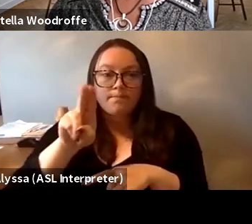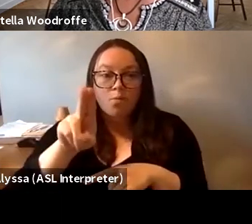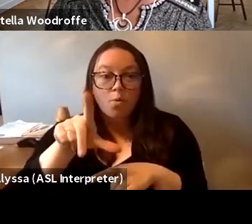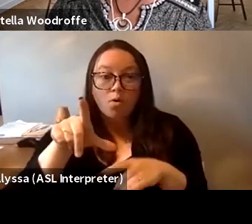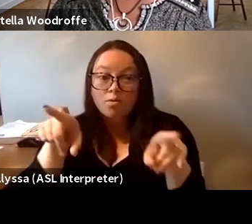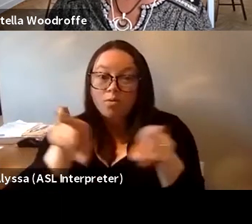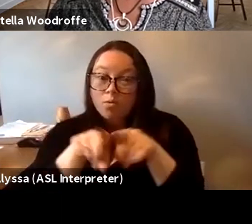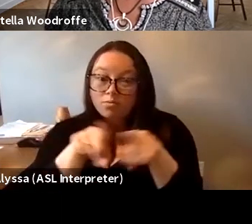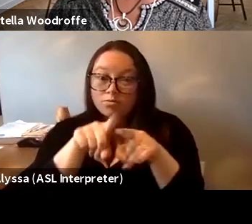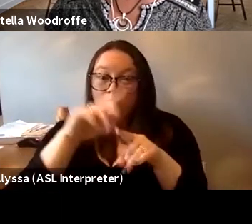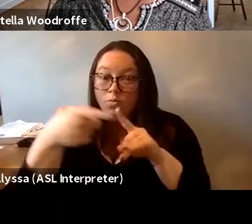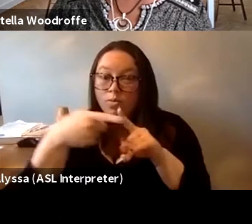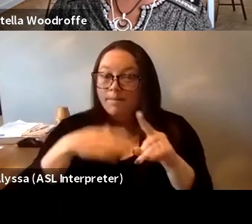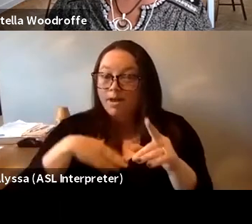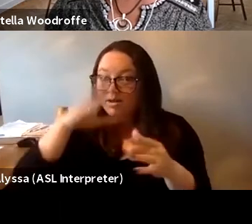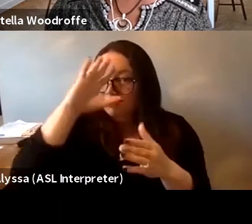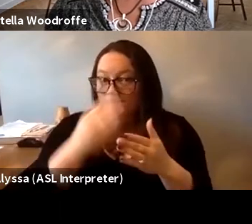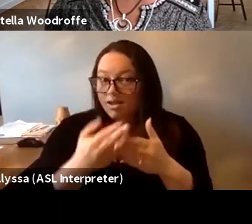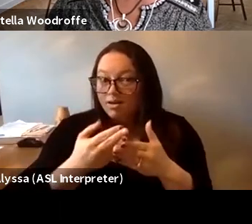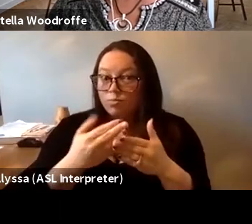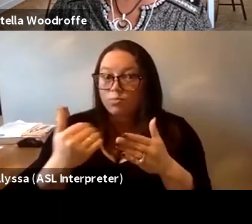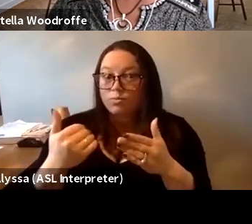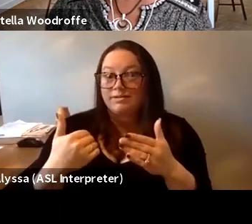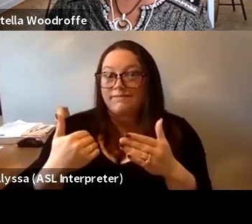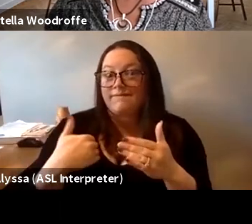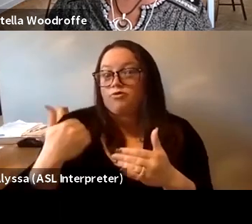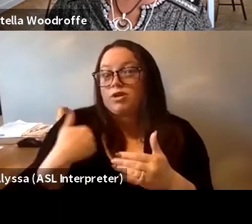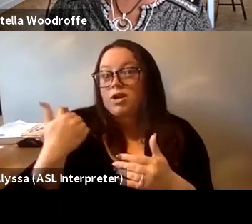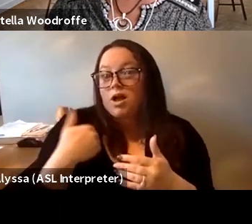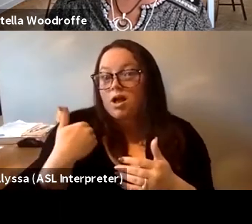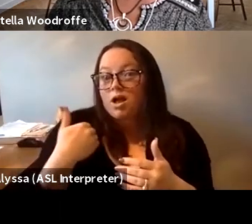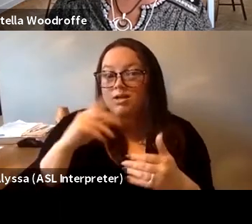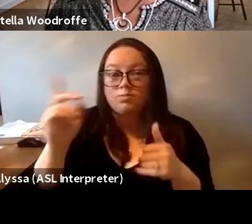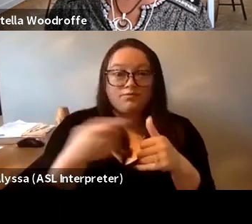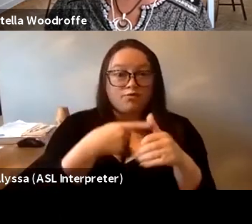diagnosed, we had, we fought and fought for the services that we